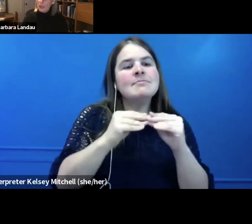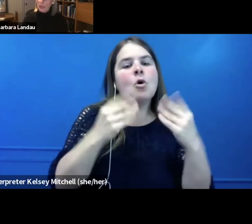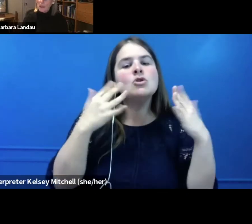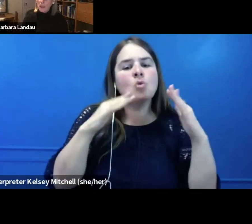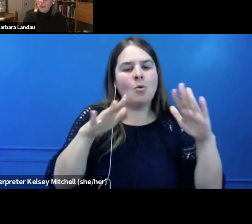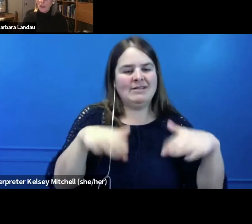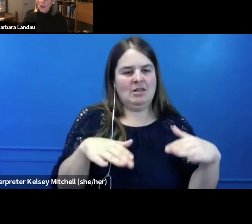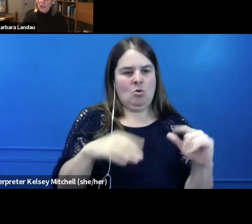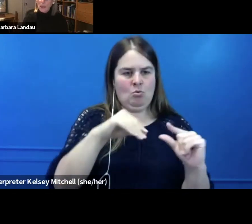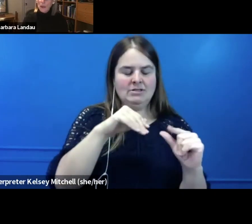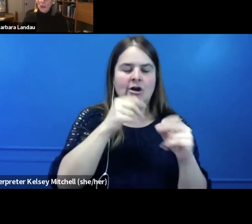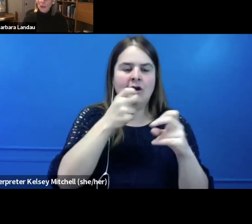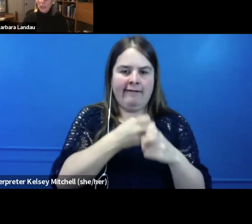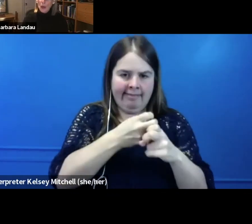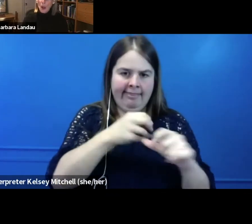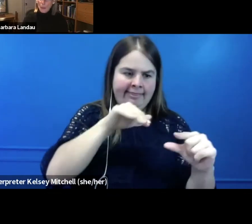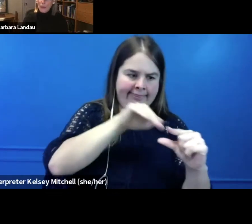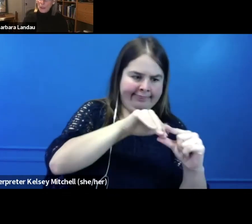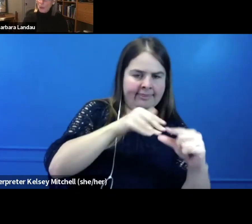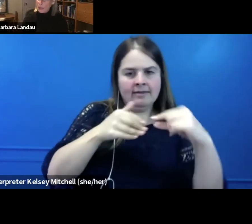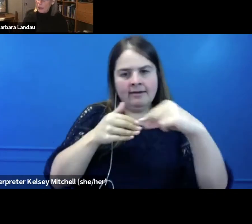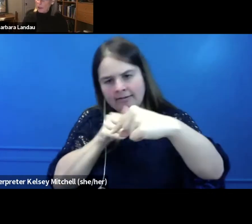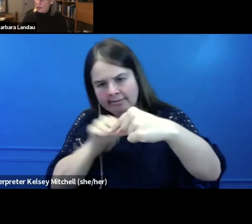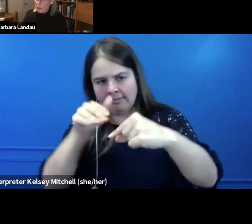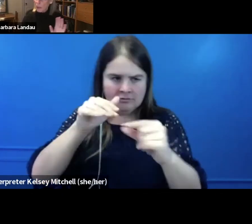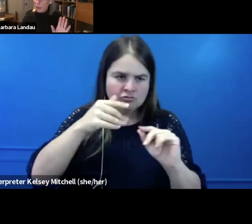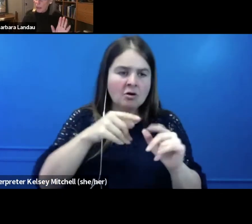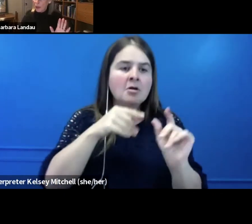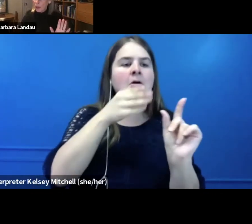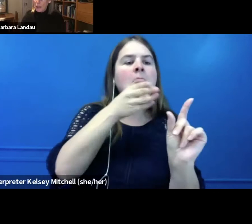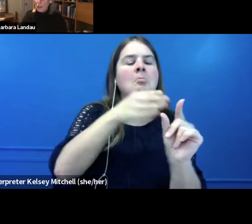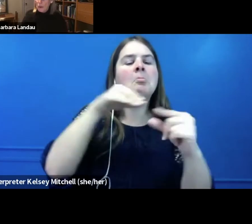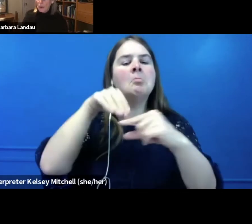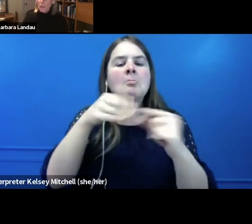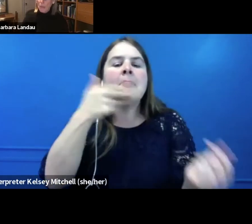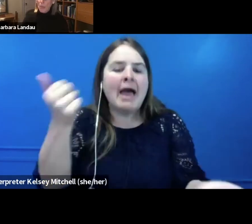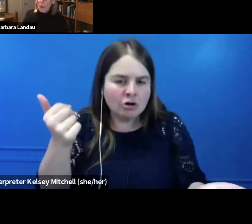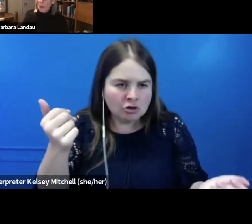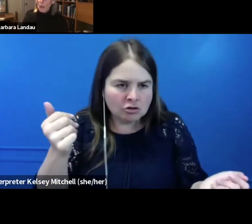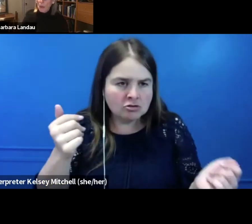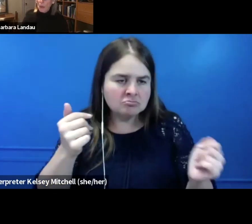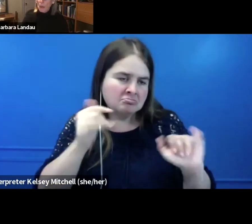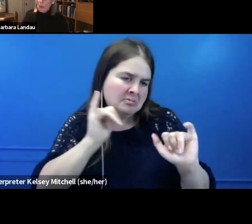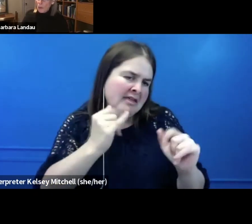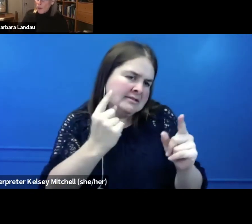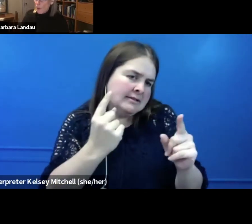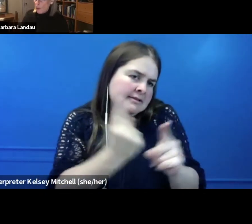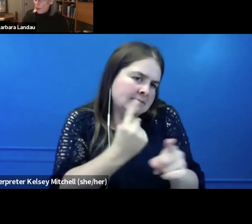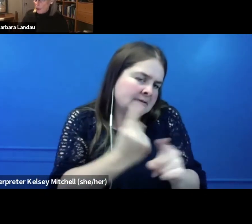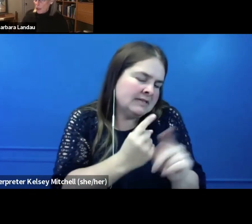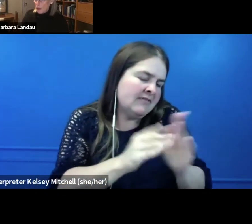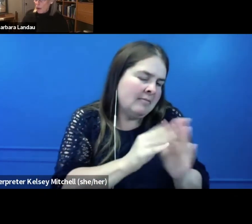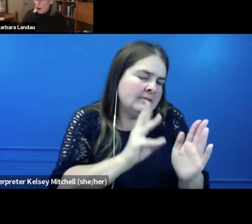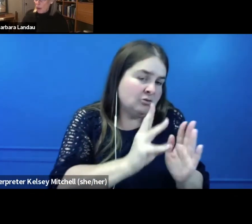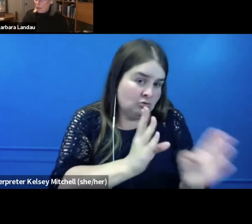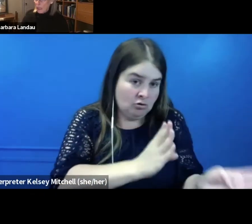cases than there is here or here but they're still pretty good typically developing six-year-olds